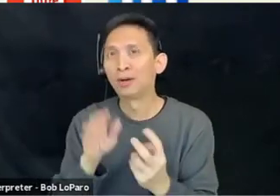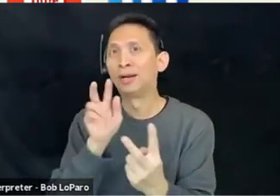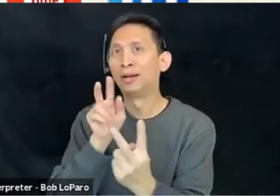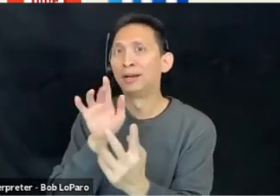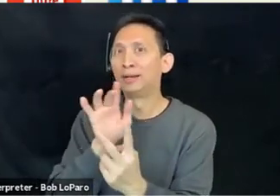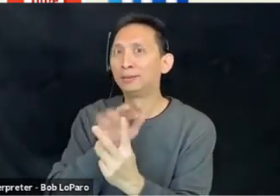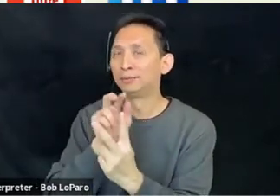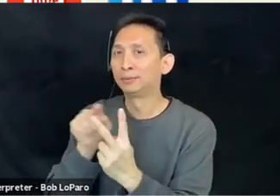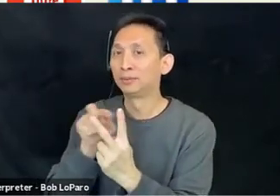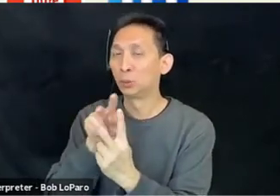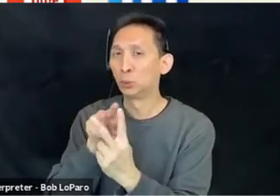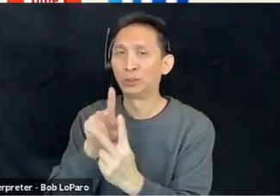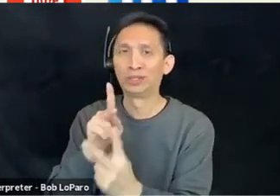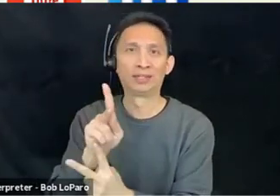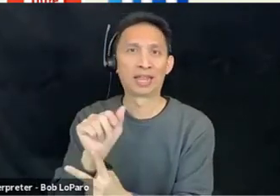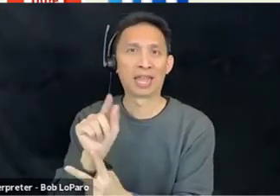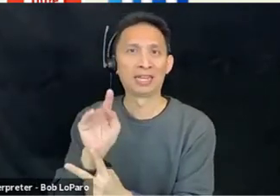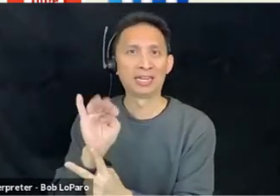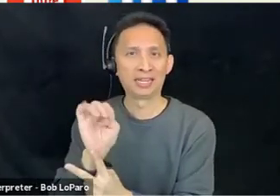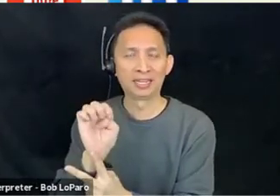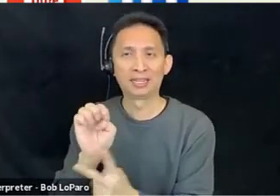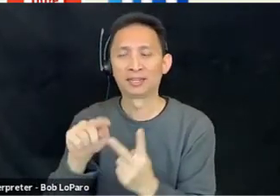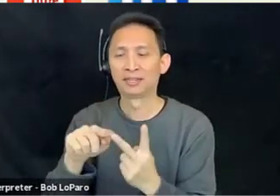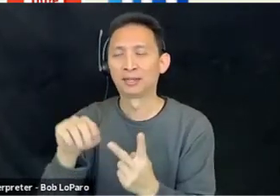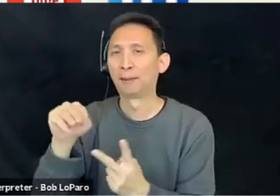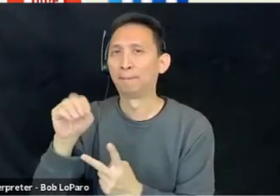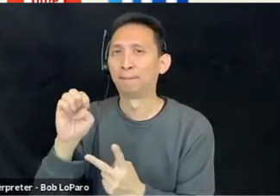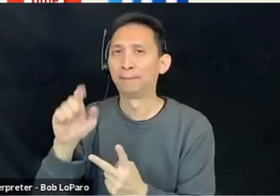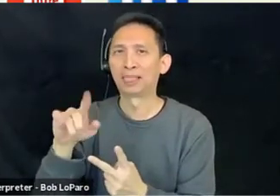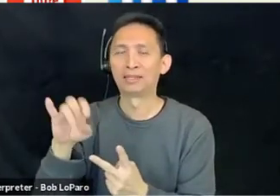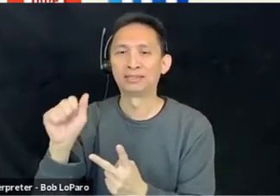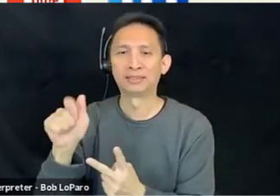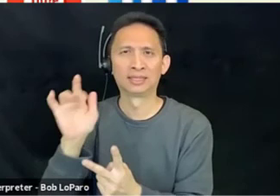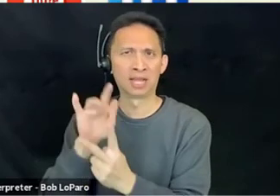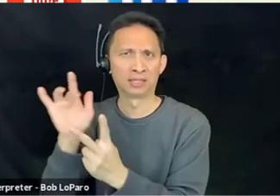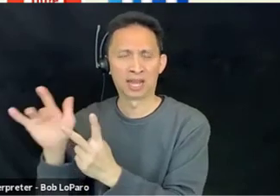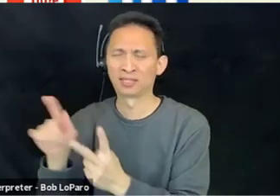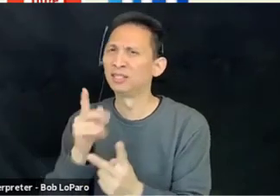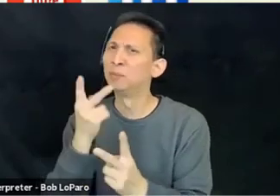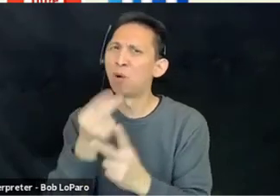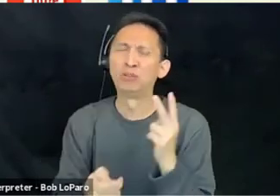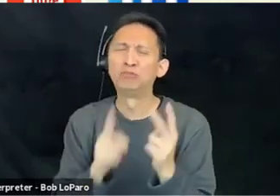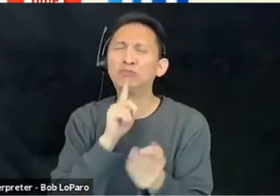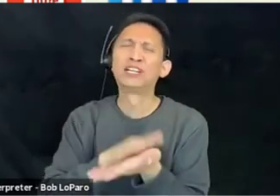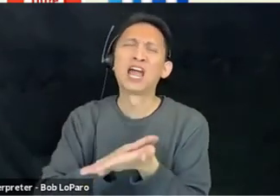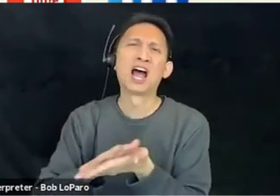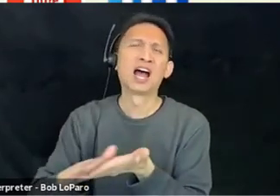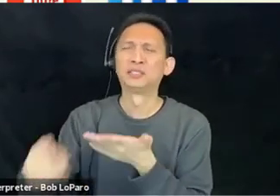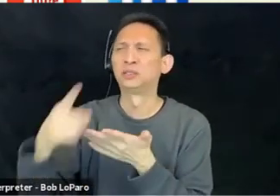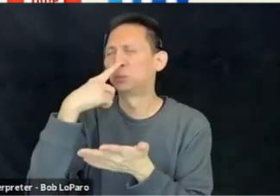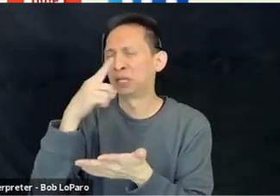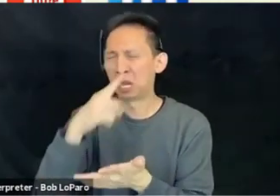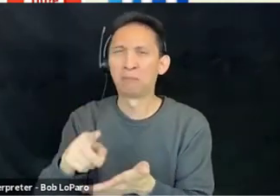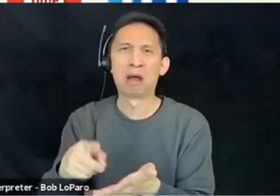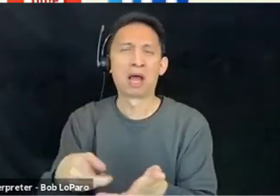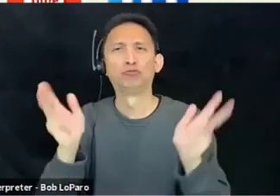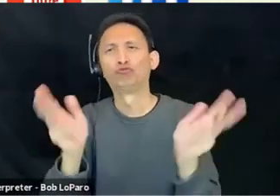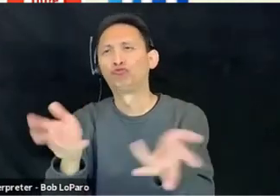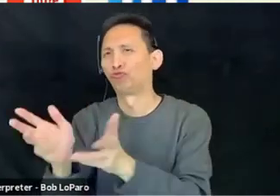their information is right there on the screen. They're both super nice and would love to talk to you if you have any questions.